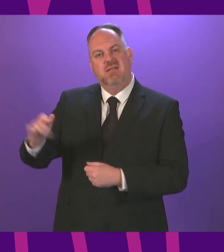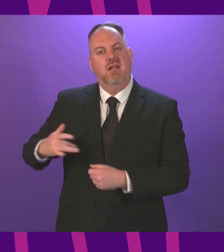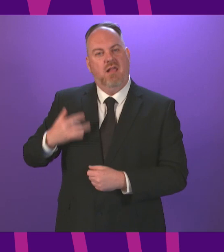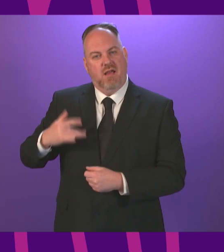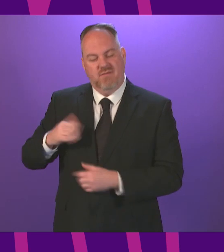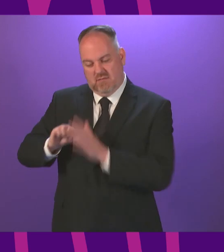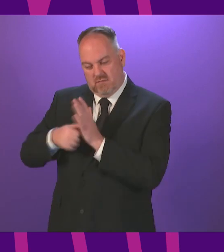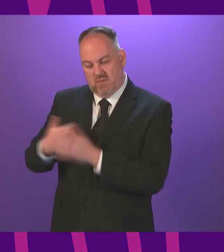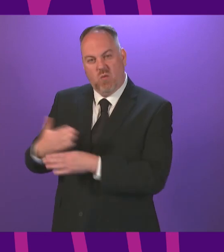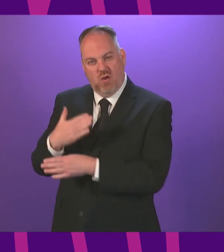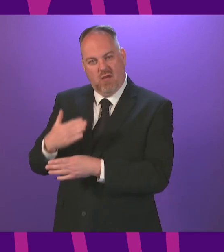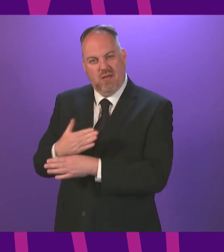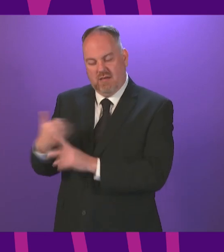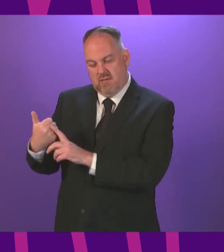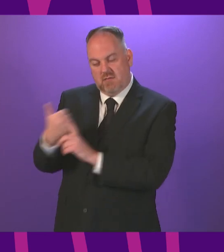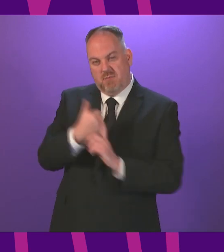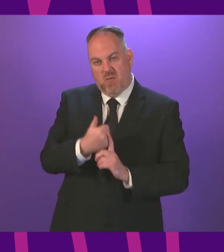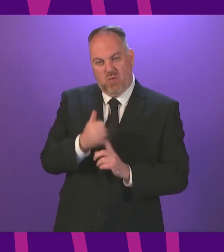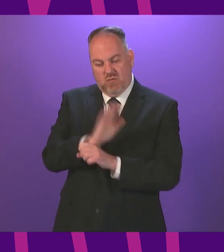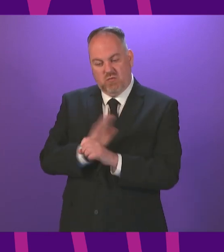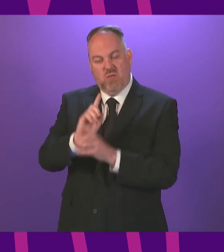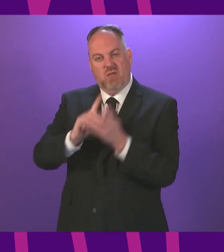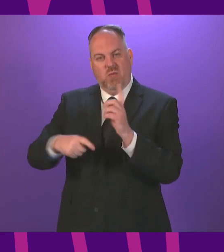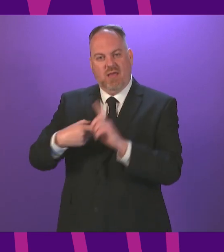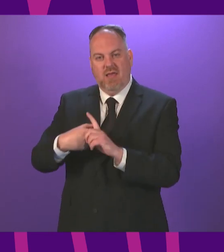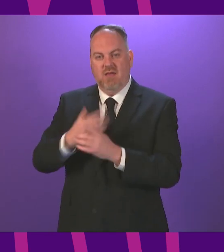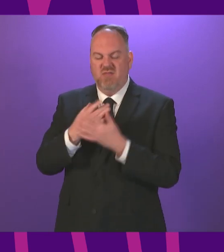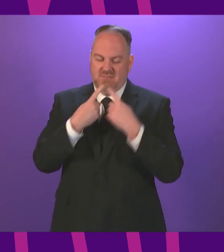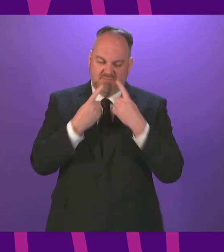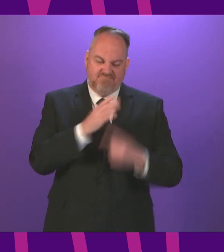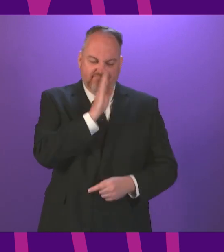lasting contribution to our country. I express my condolences to everyone who is mourning his